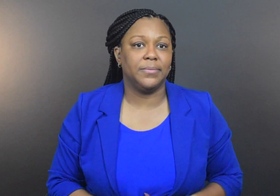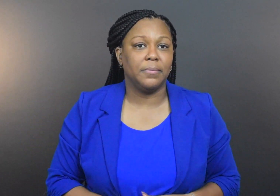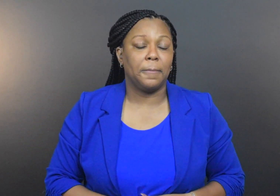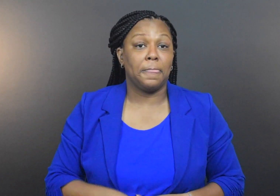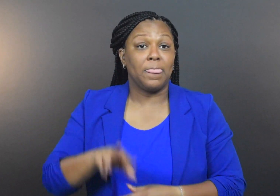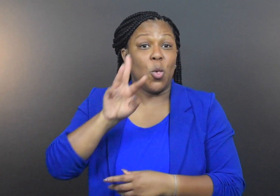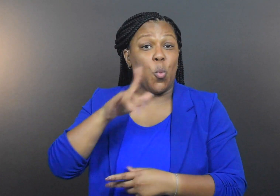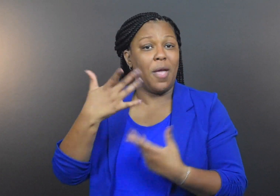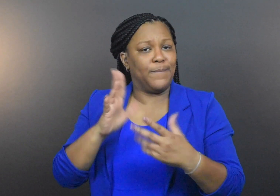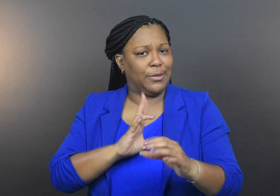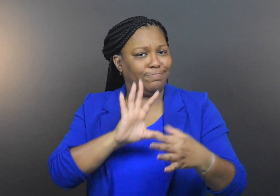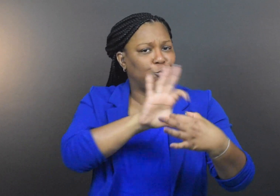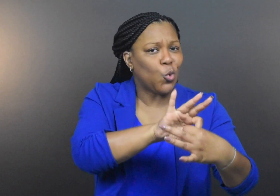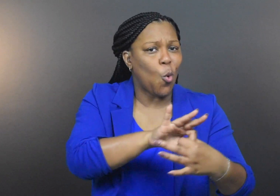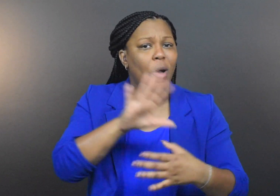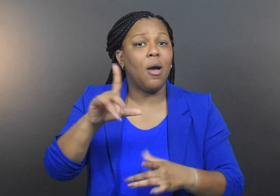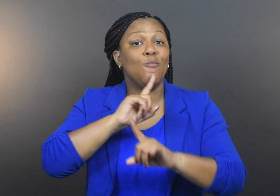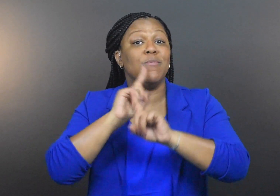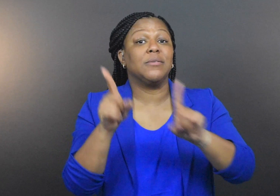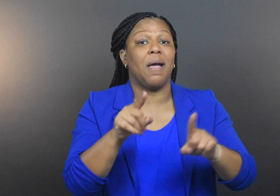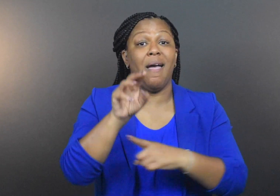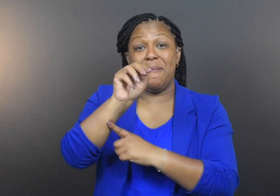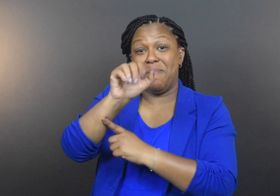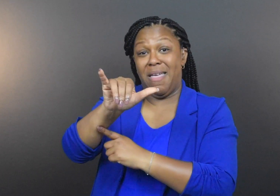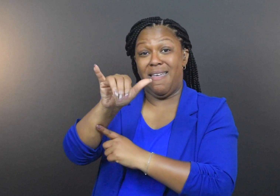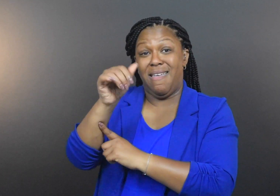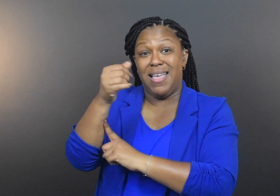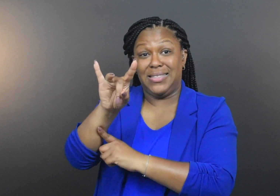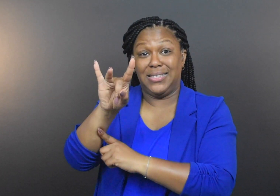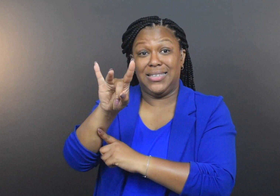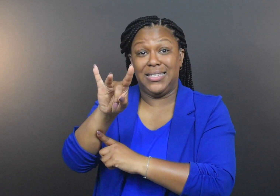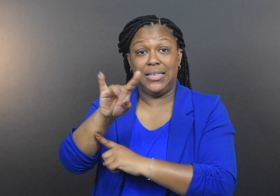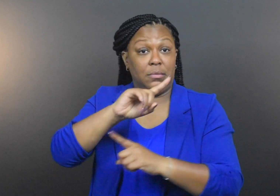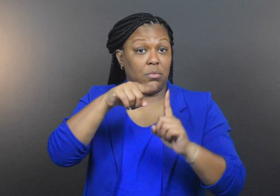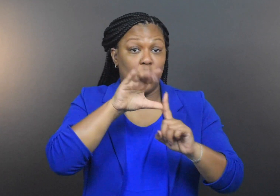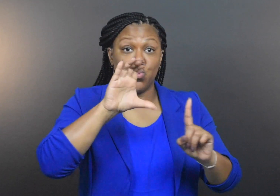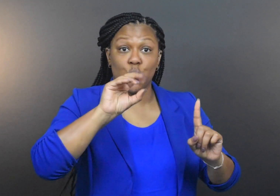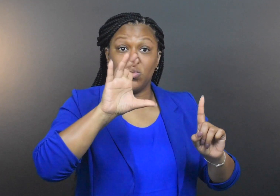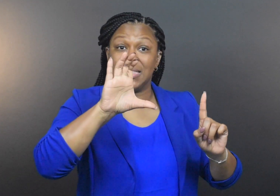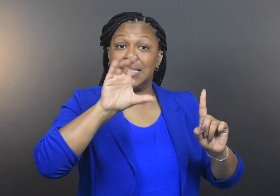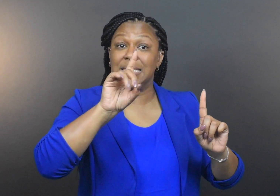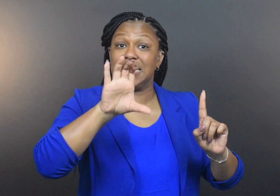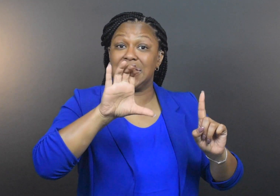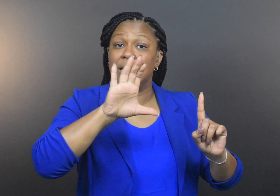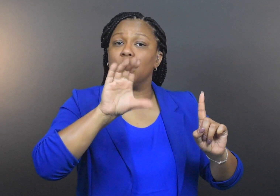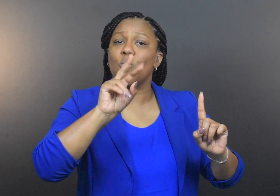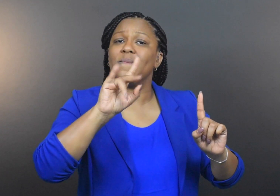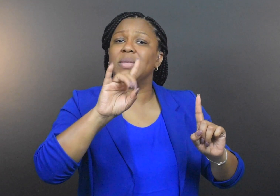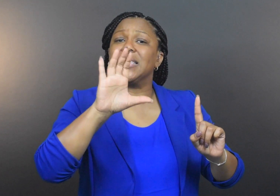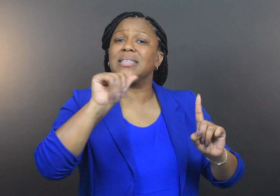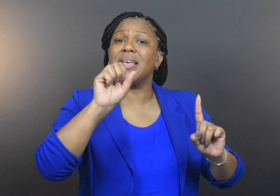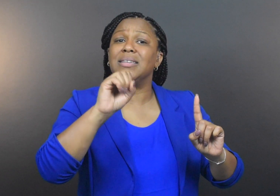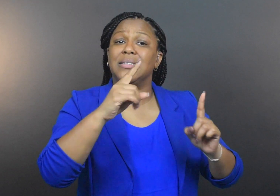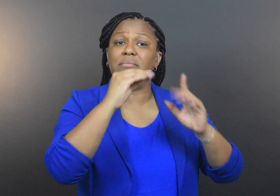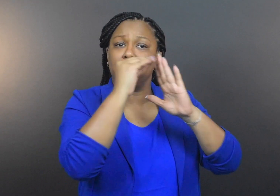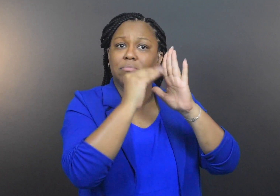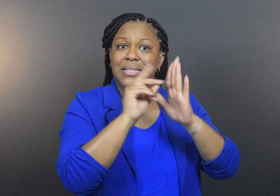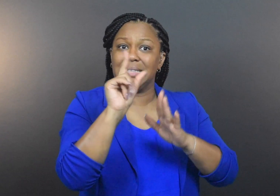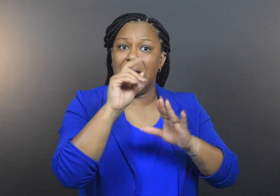Wil had joined the response on May 18, when CDC’s COVID-19 case data system was new